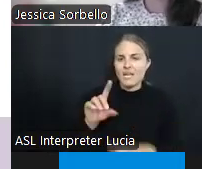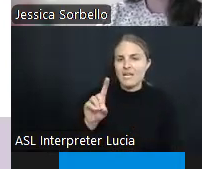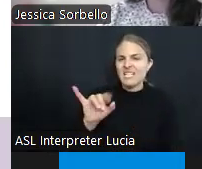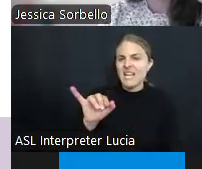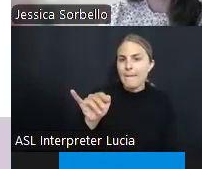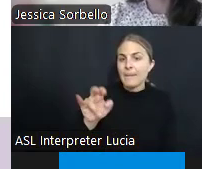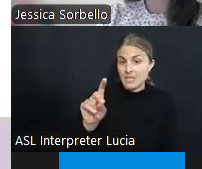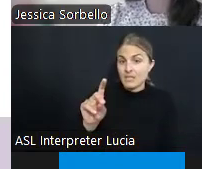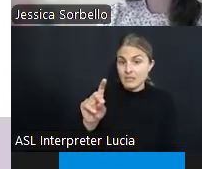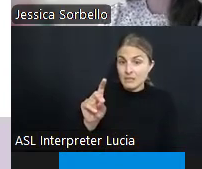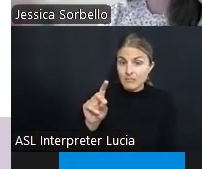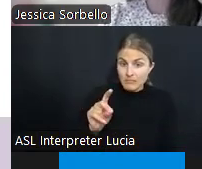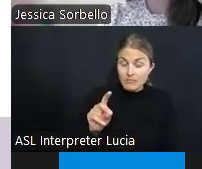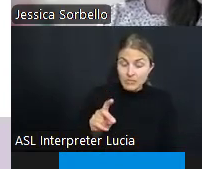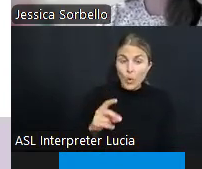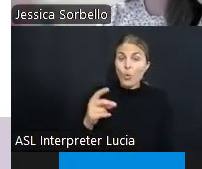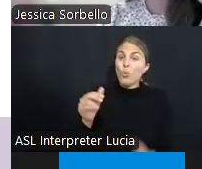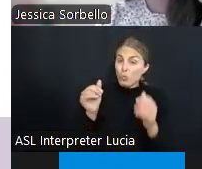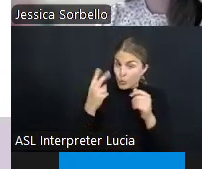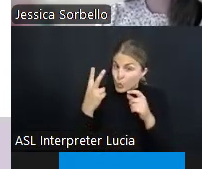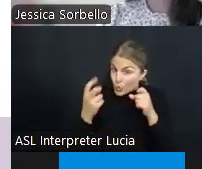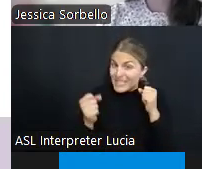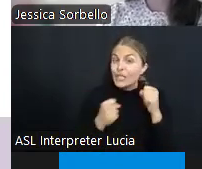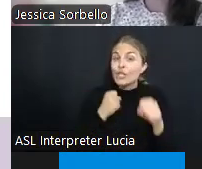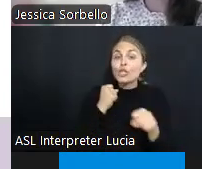again, those working with folks who do have a history of